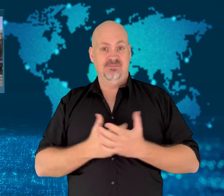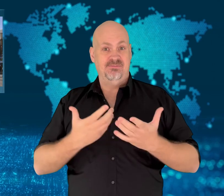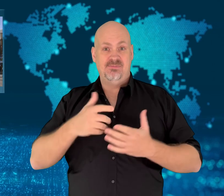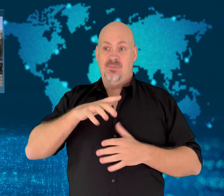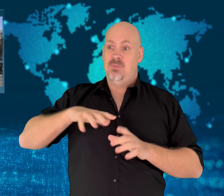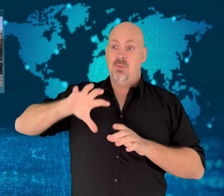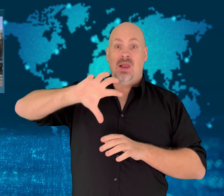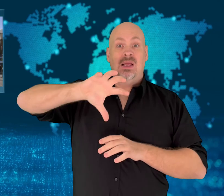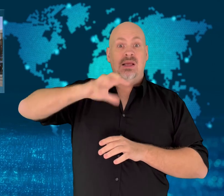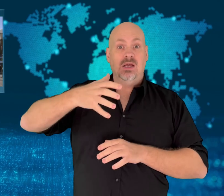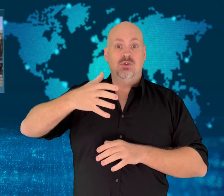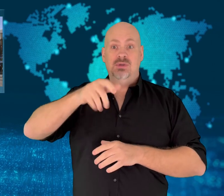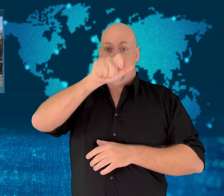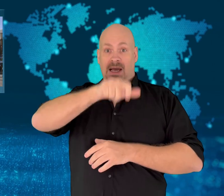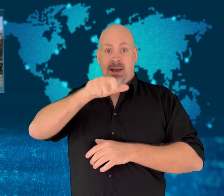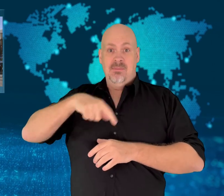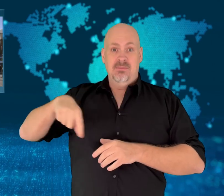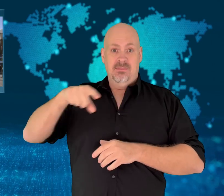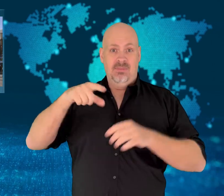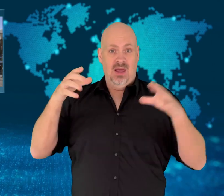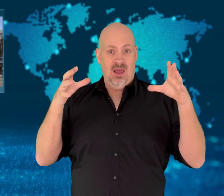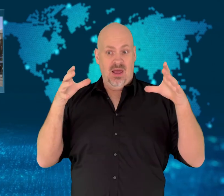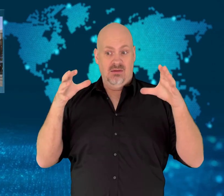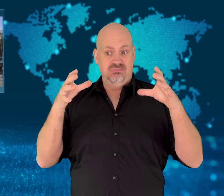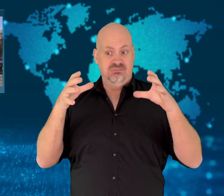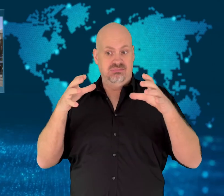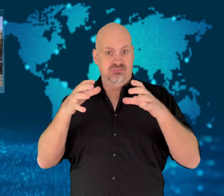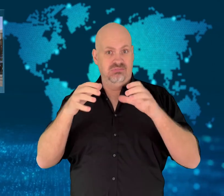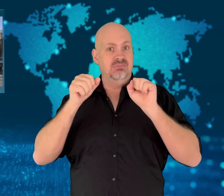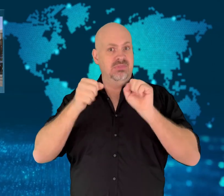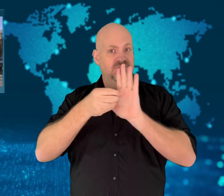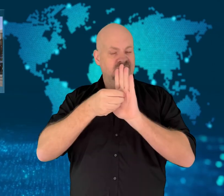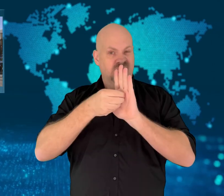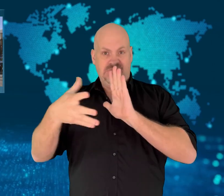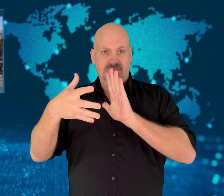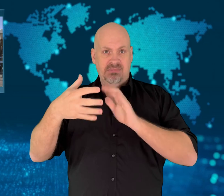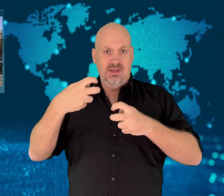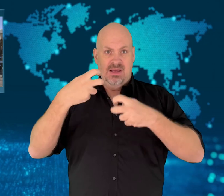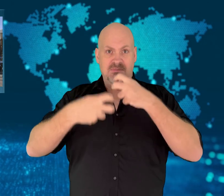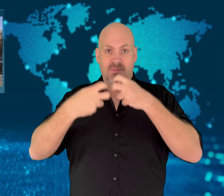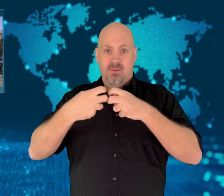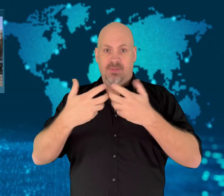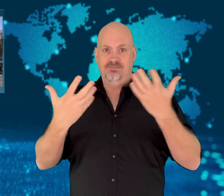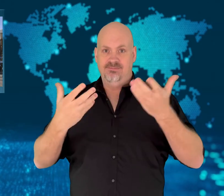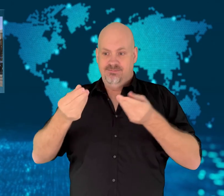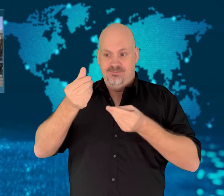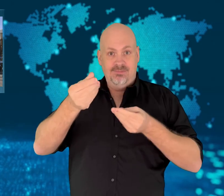A shrinking population has huge implications for a country's economy